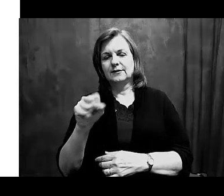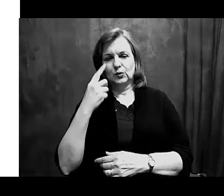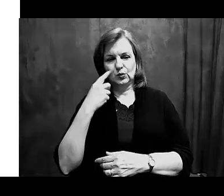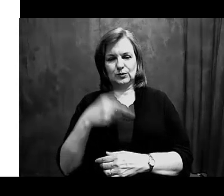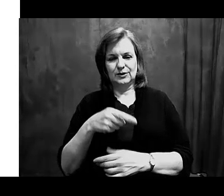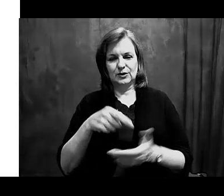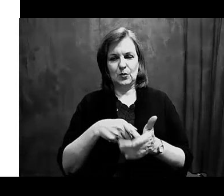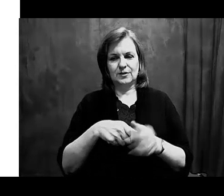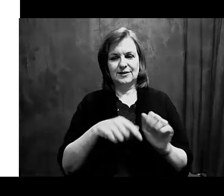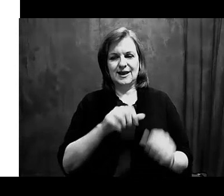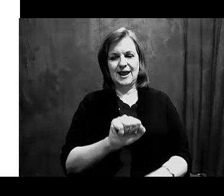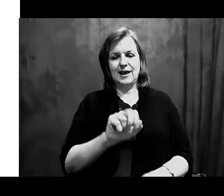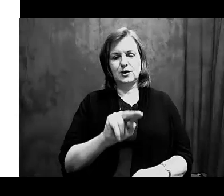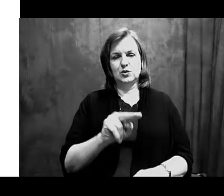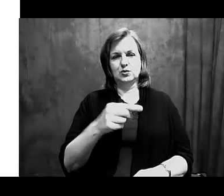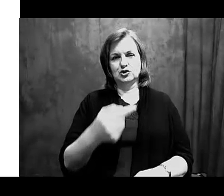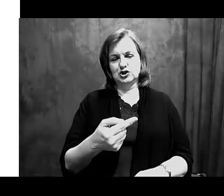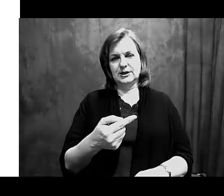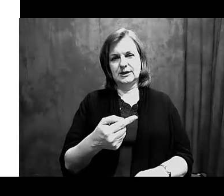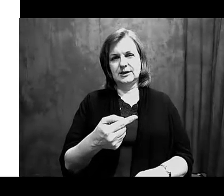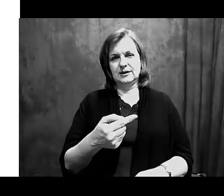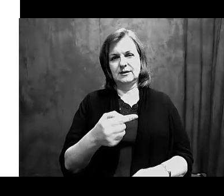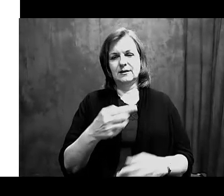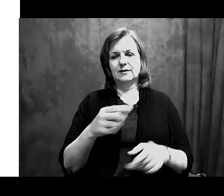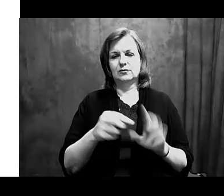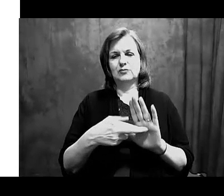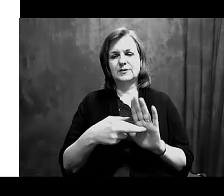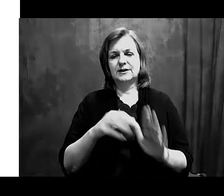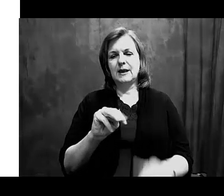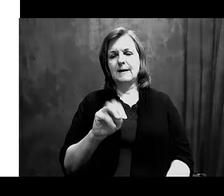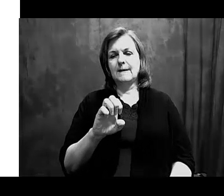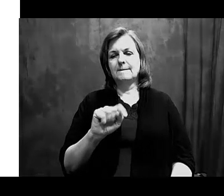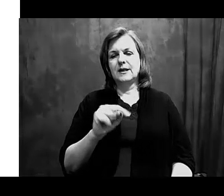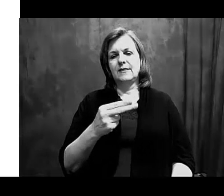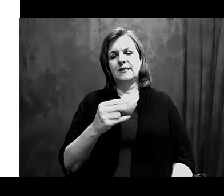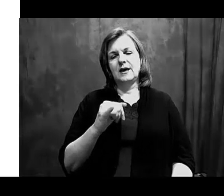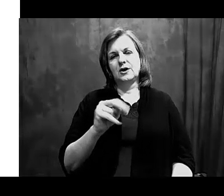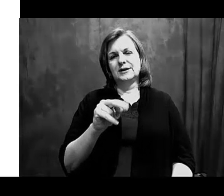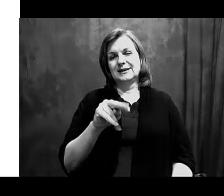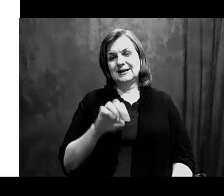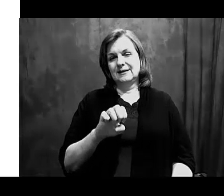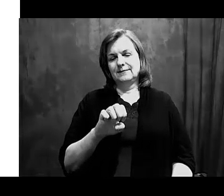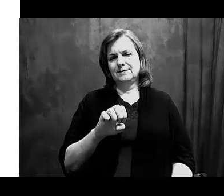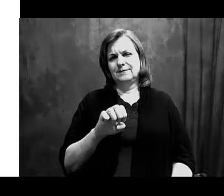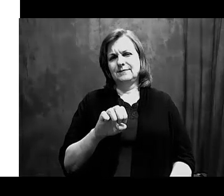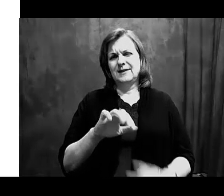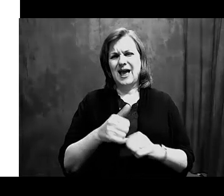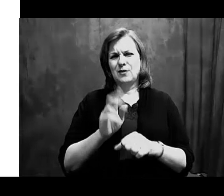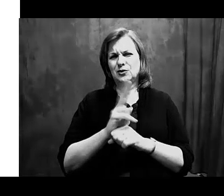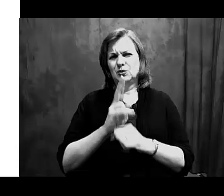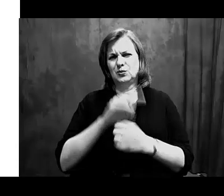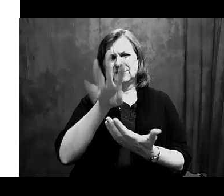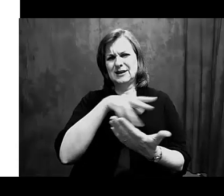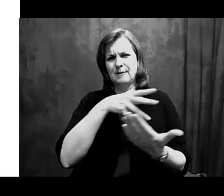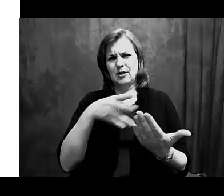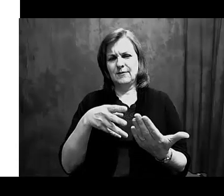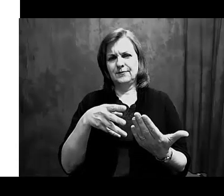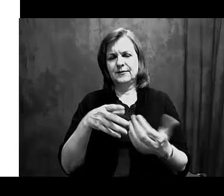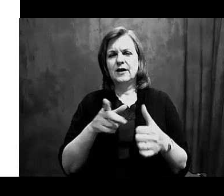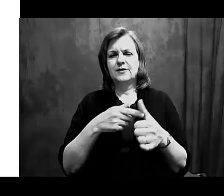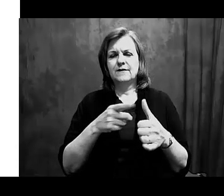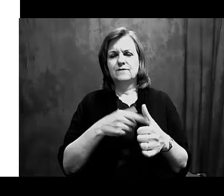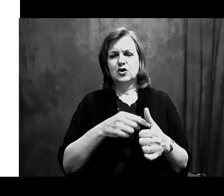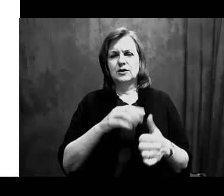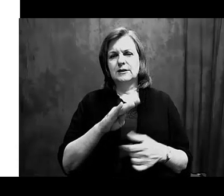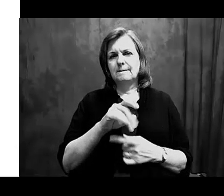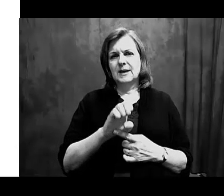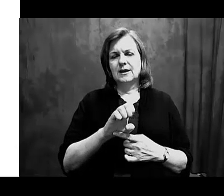so here is our AUG that I keep mentioning to you with our methionine. so how does this work?? well the first base pair I said was A